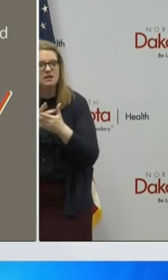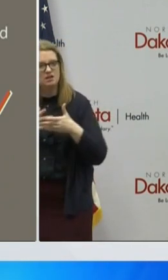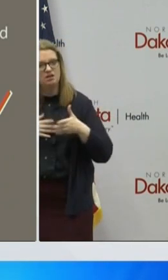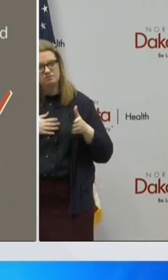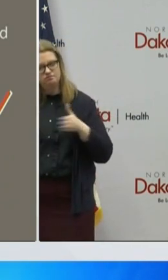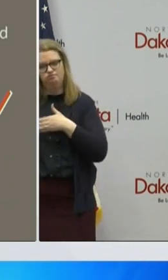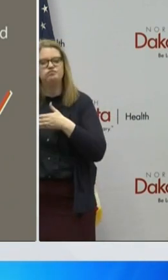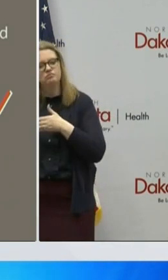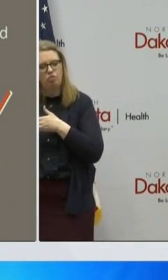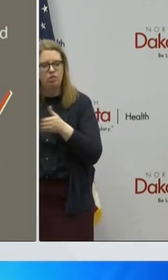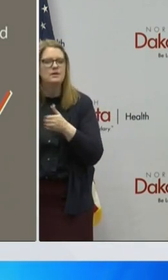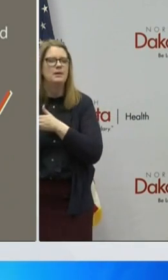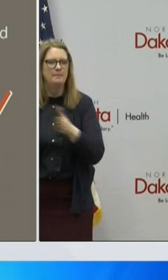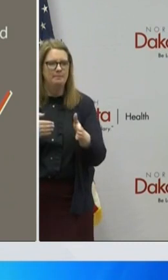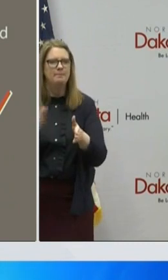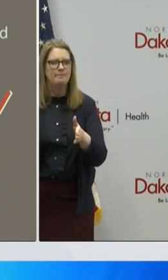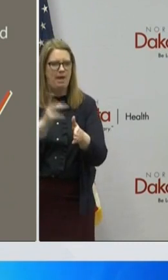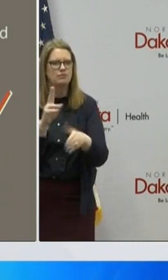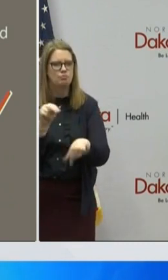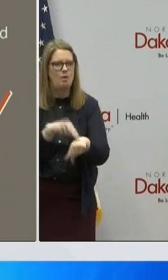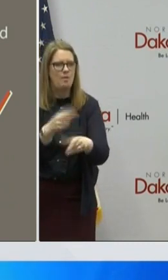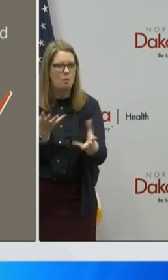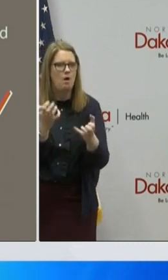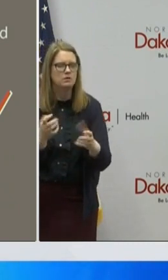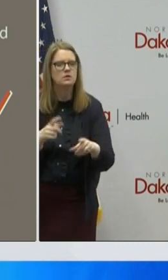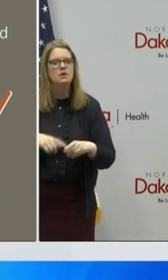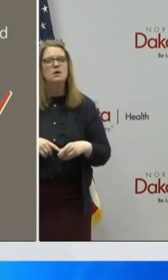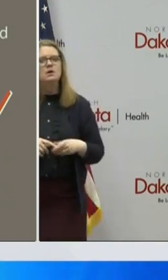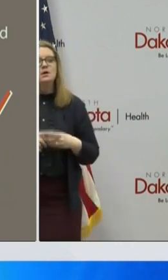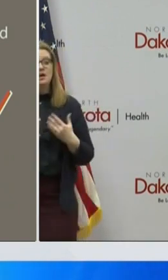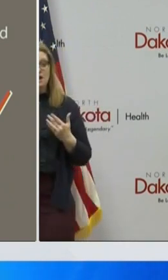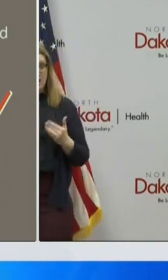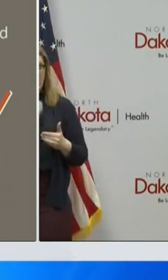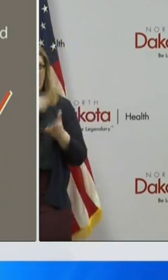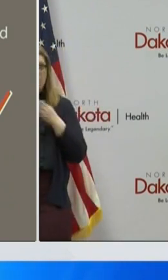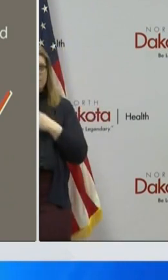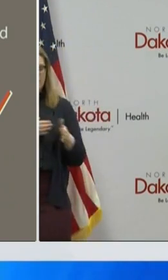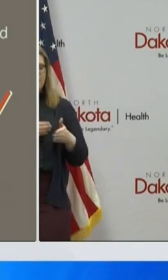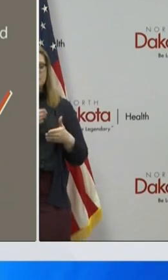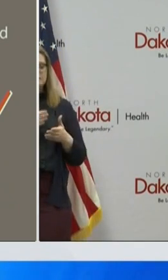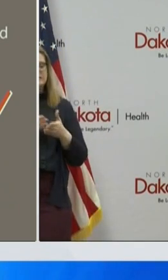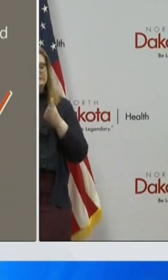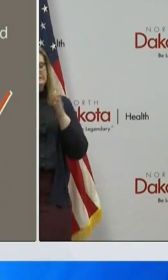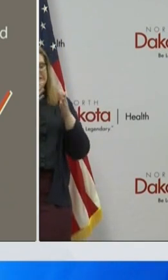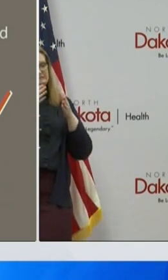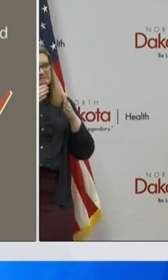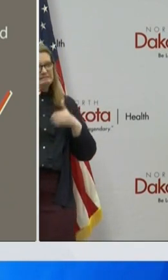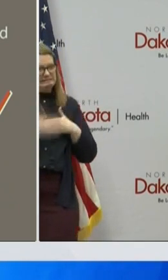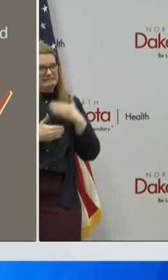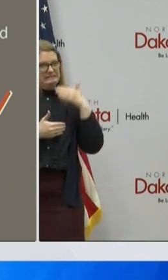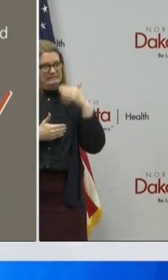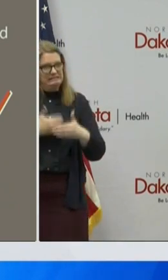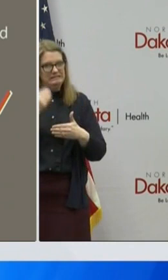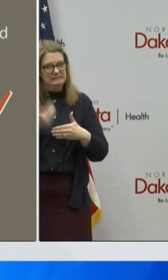EVERYONE WANTS THE SAME THING TO SAFELY REOPEN THE ECONOMY AND GET AMERICANS BACK TO WORK AND GET OUR ECONOMY BACK ON TRACK.